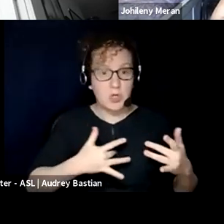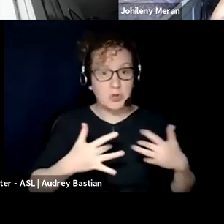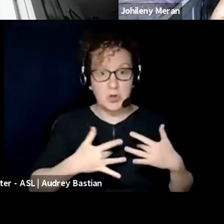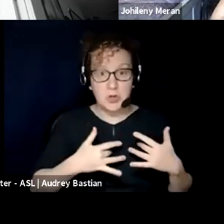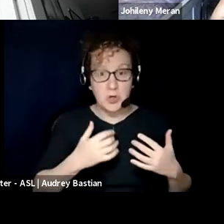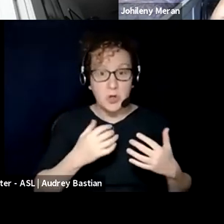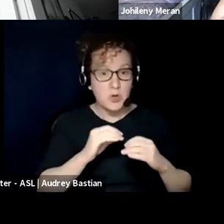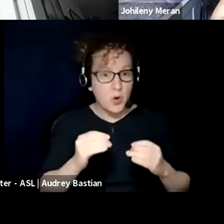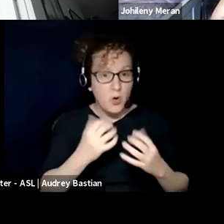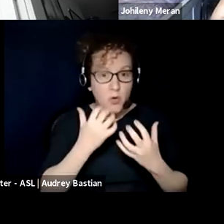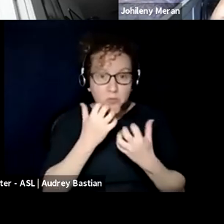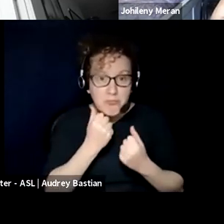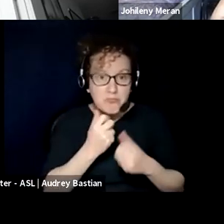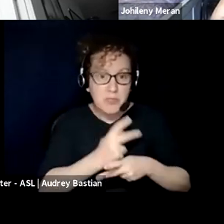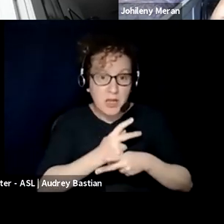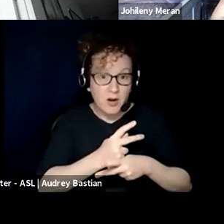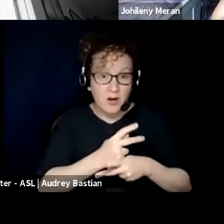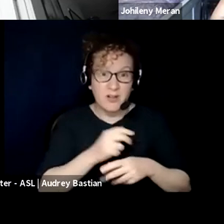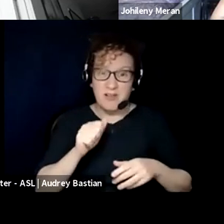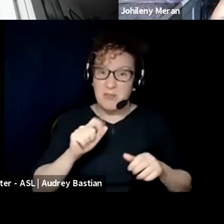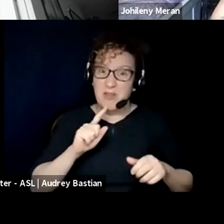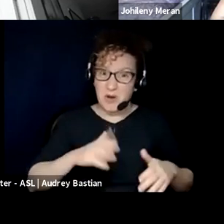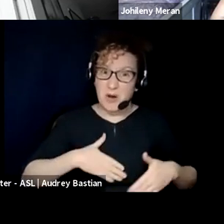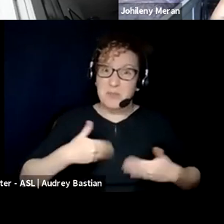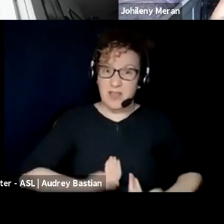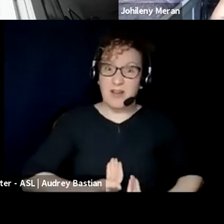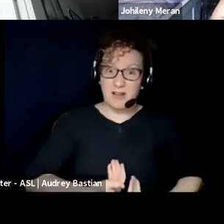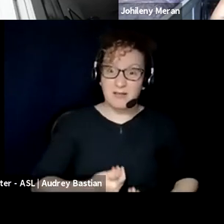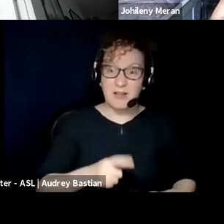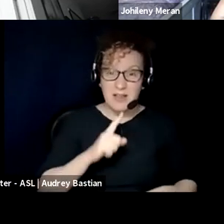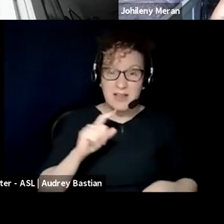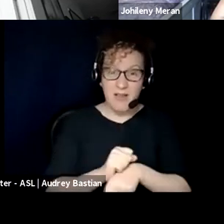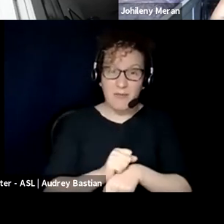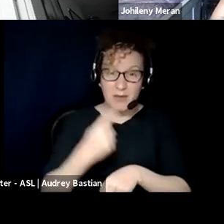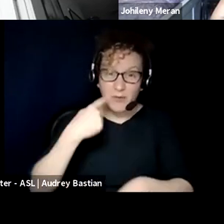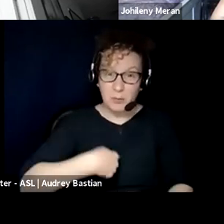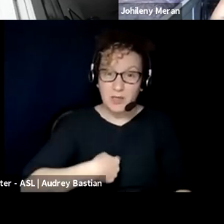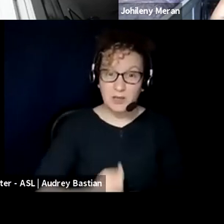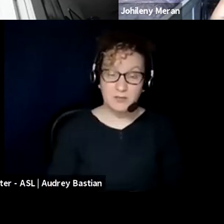care involved, it can be really upsetting. It definitely was for me. There was also a